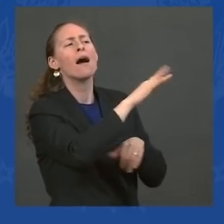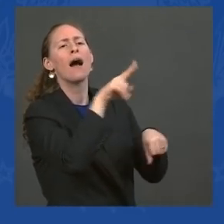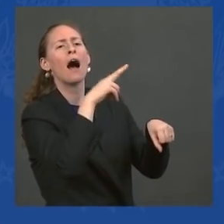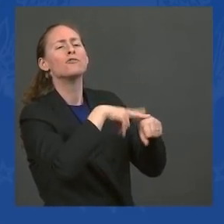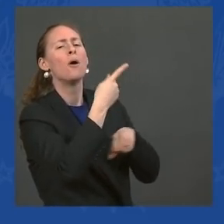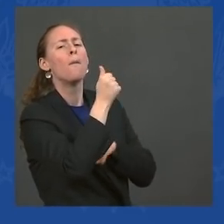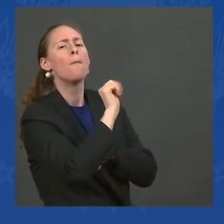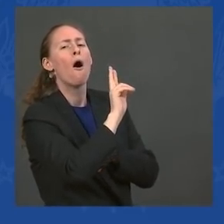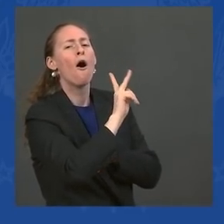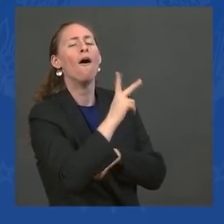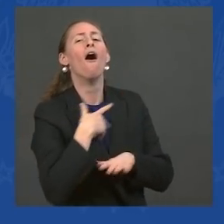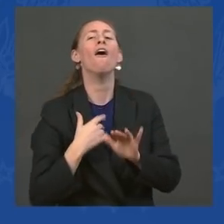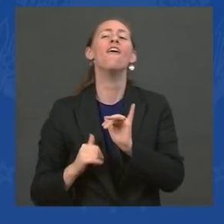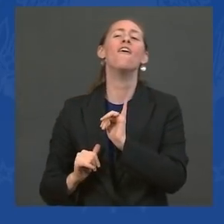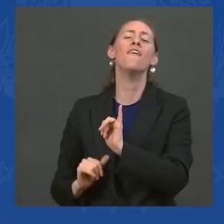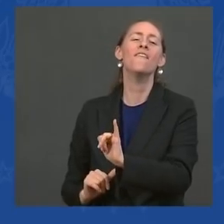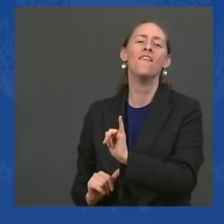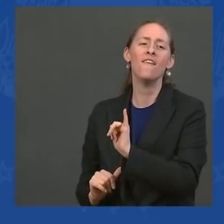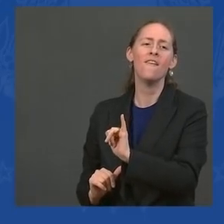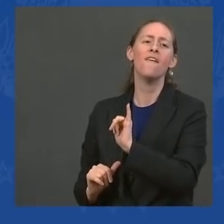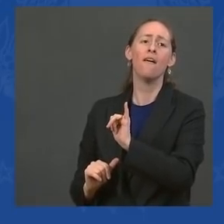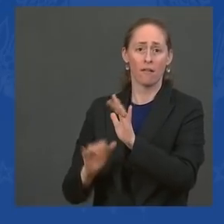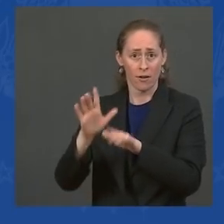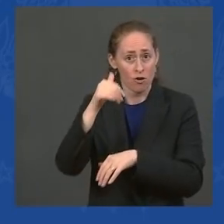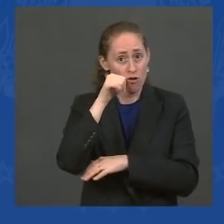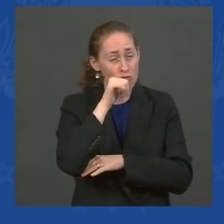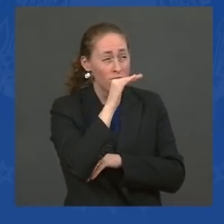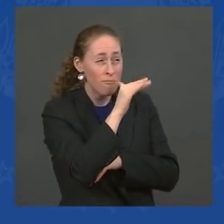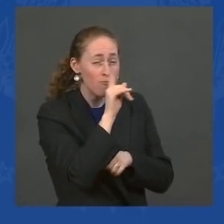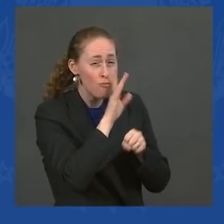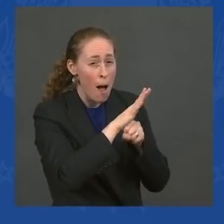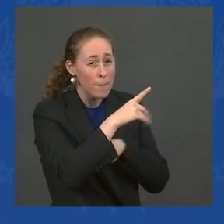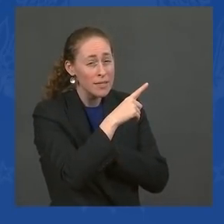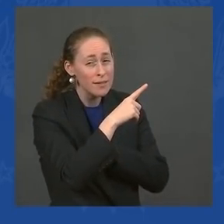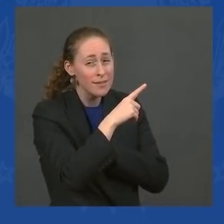she said, "You pwromise?" "You pwromise?" And I pwromised.